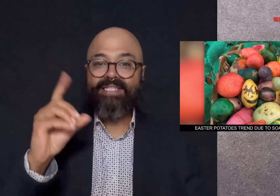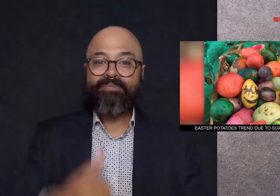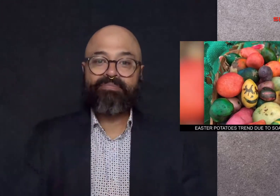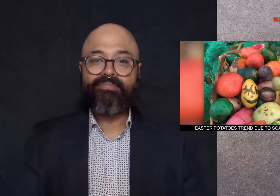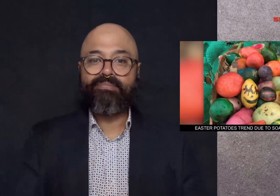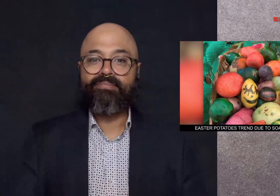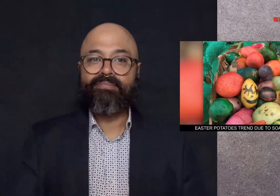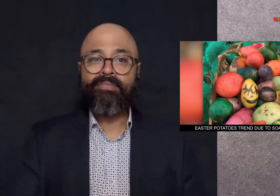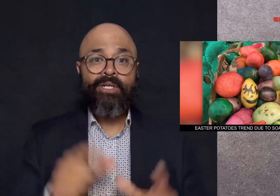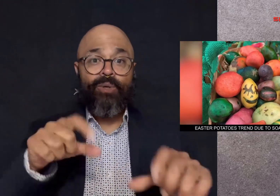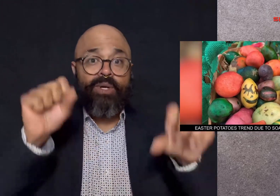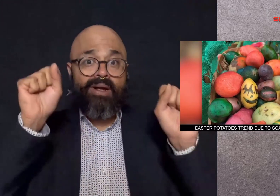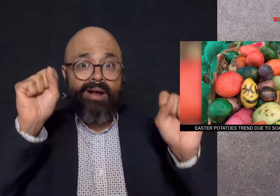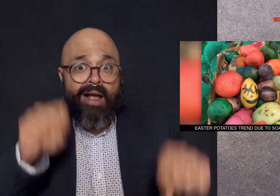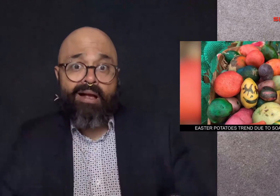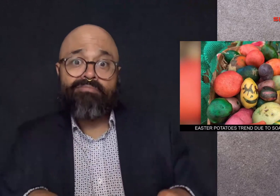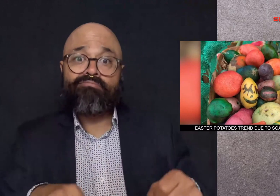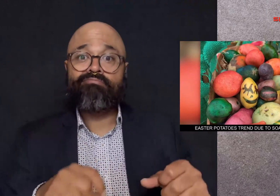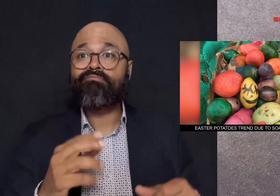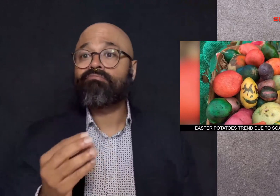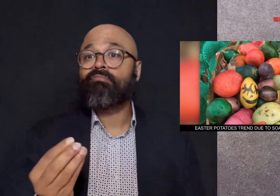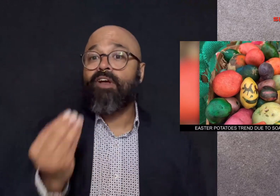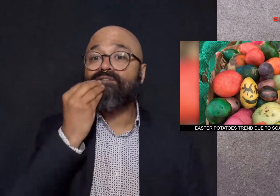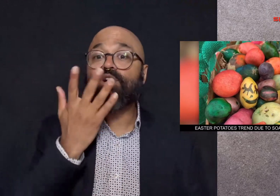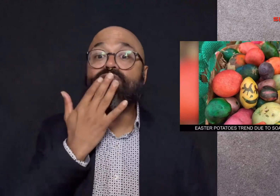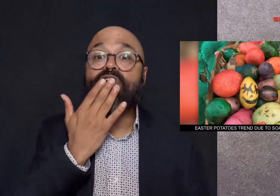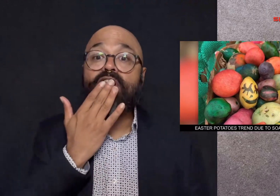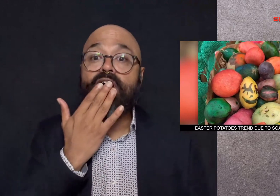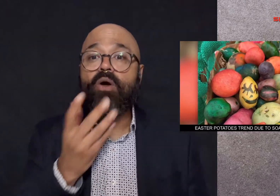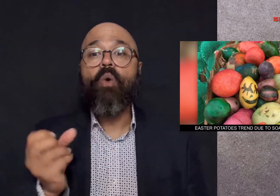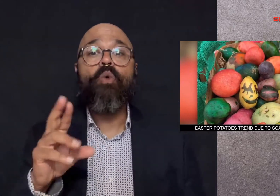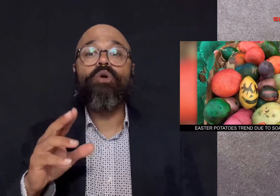you can either use food coloring or regular paint